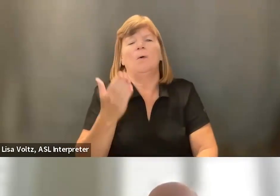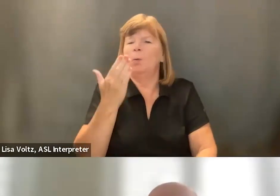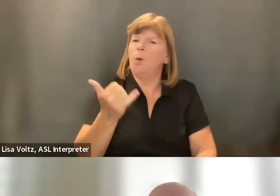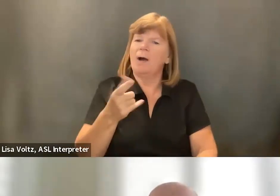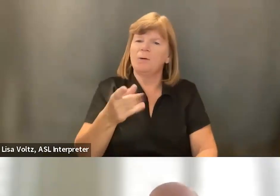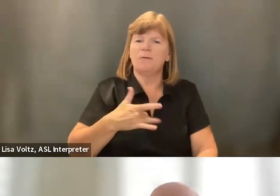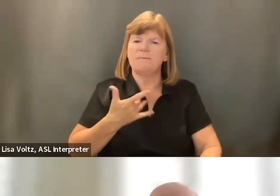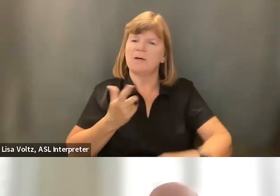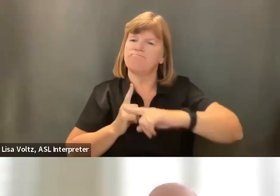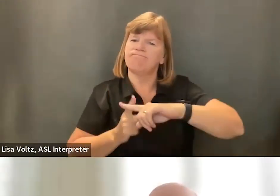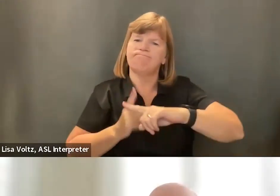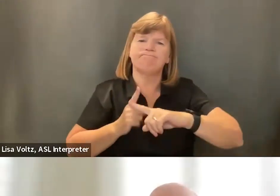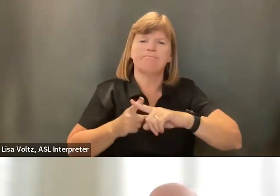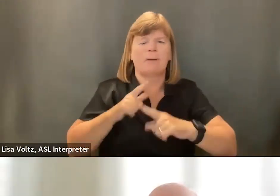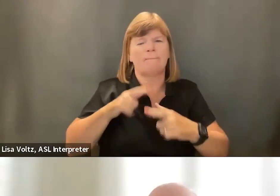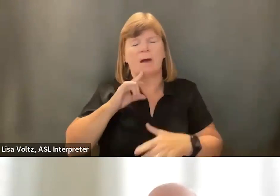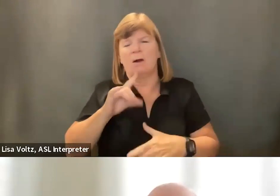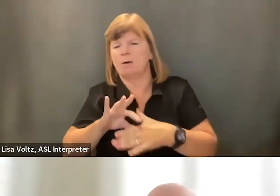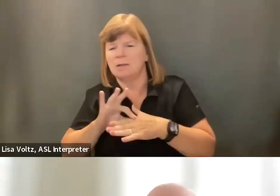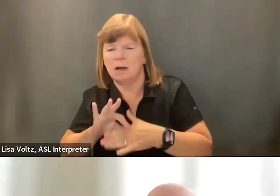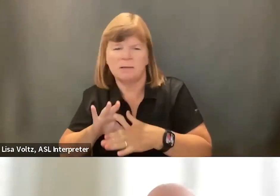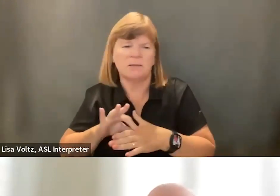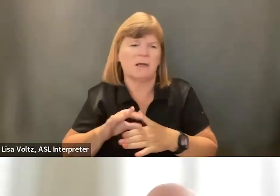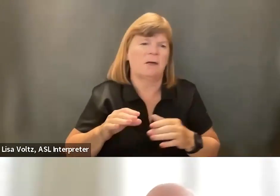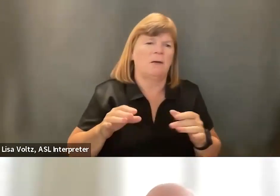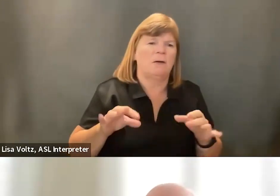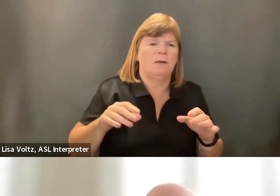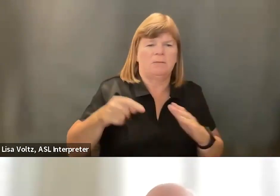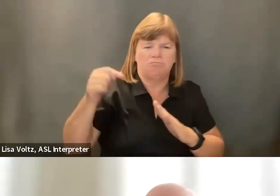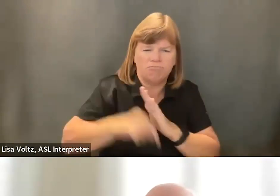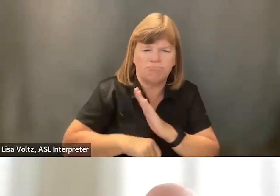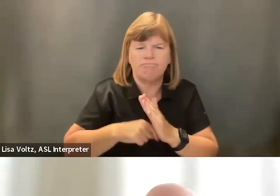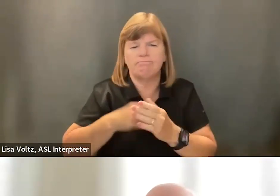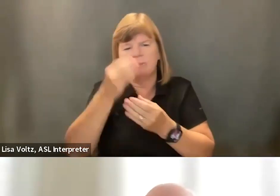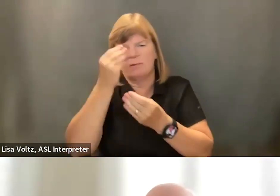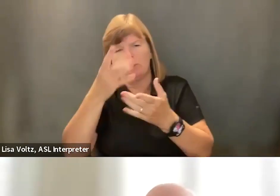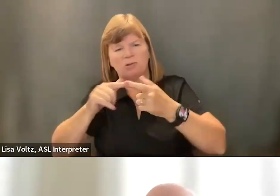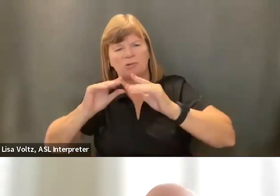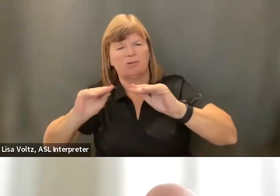about content-rich language arts instruction you know and knowledge building curriculums what you